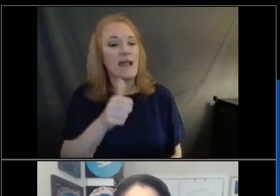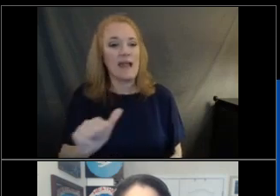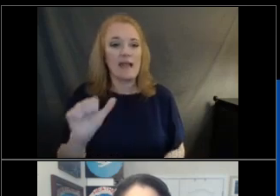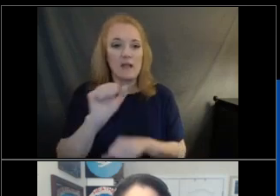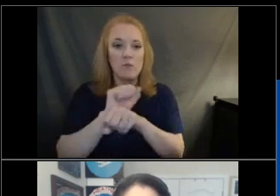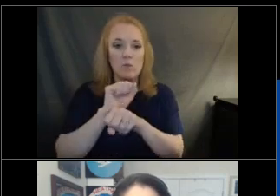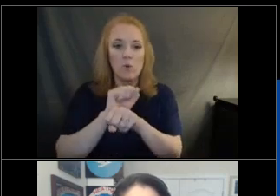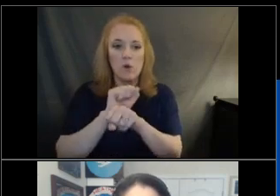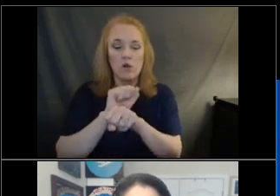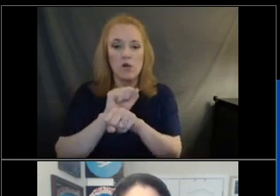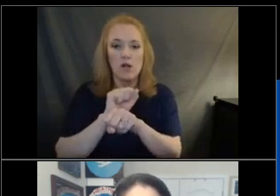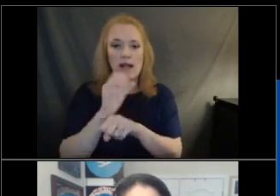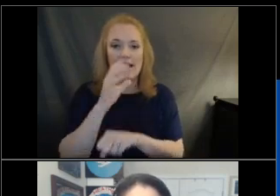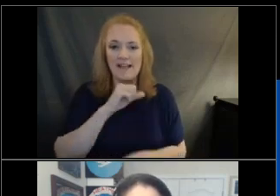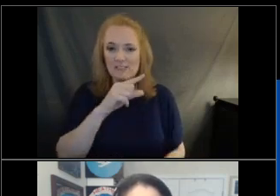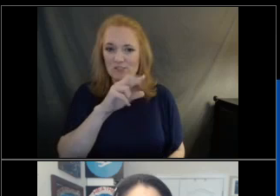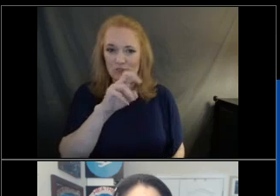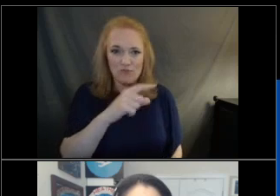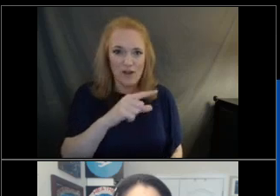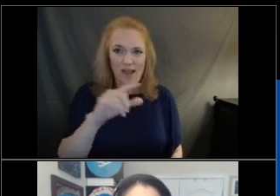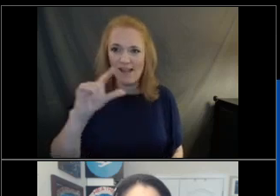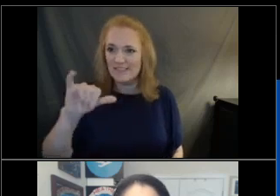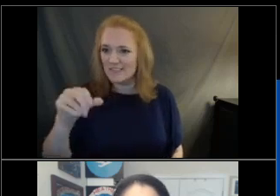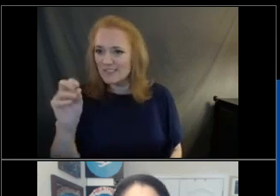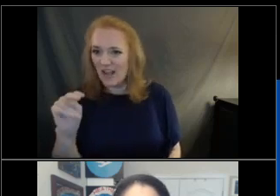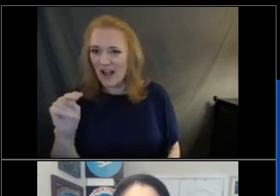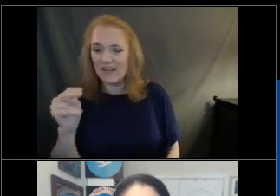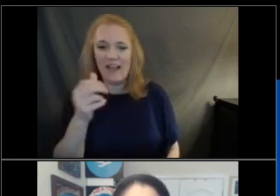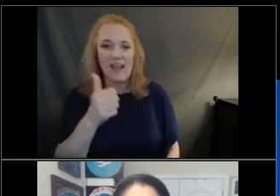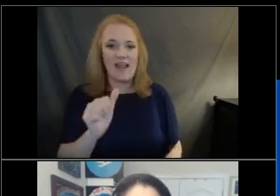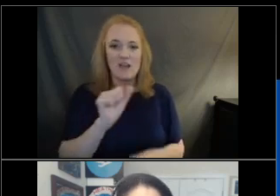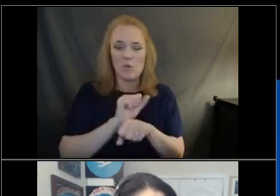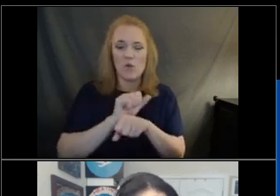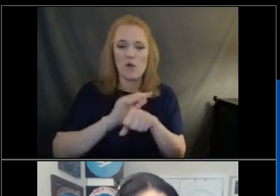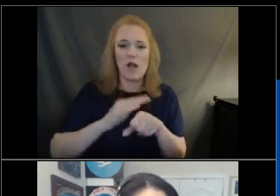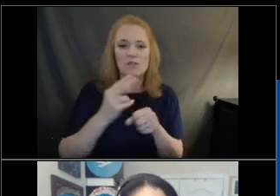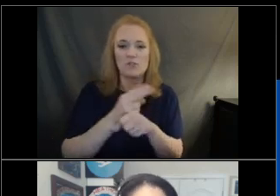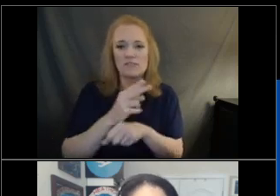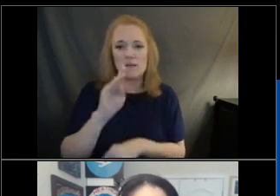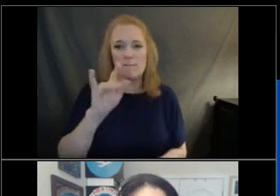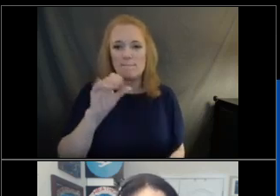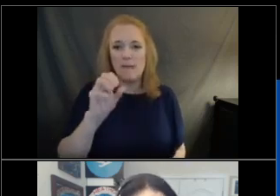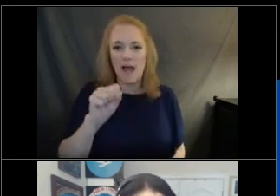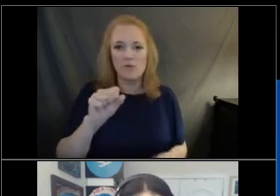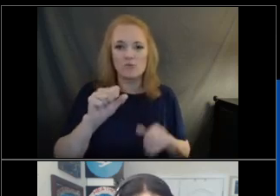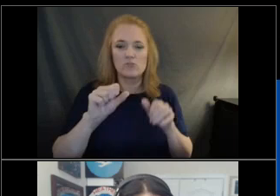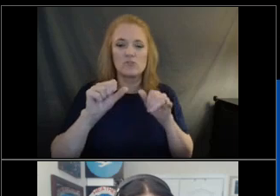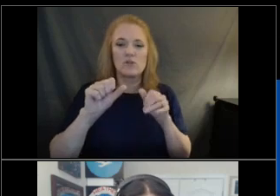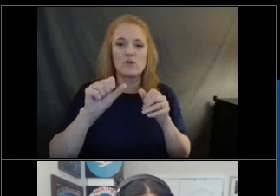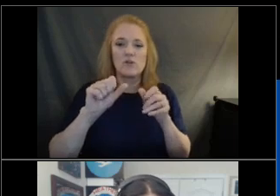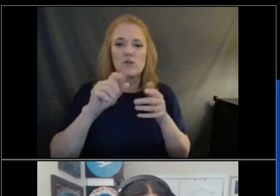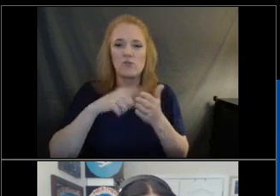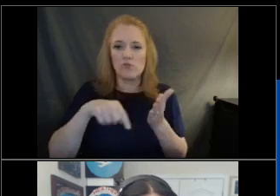guess for Greg or Jon or both, any work on using bias corrected or calibrated GFS 45-day forecast